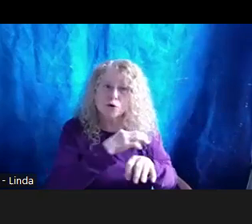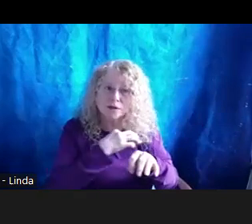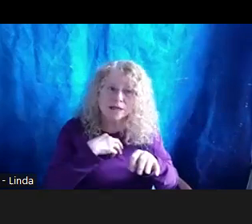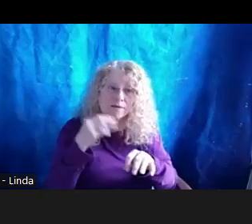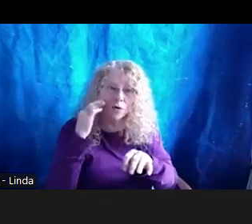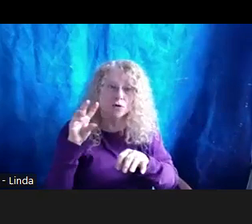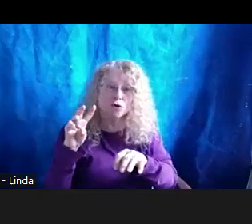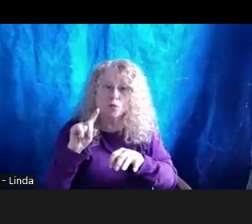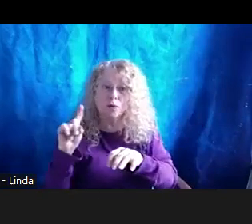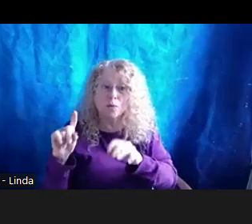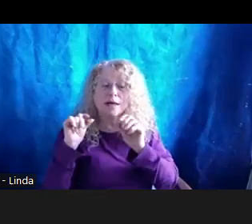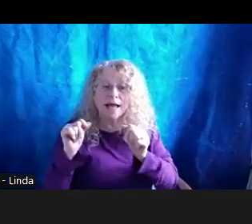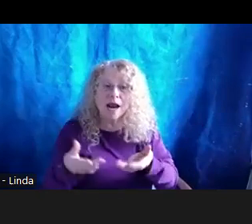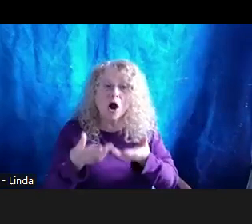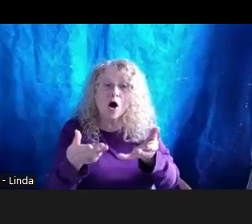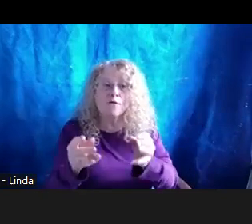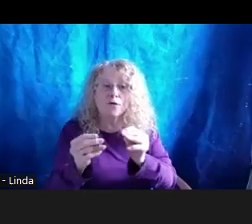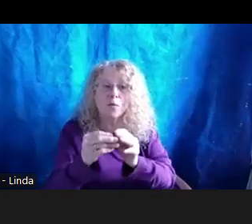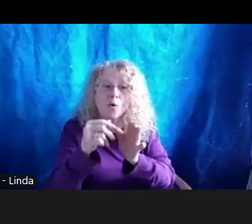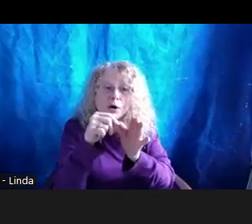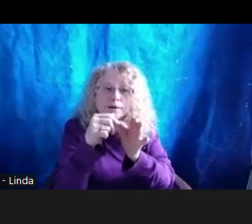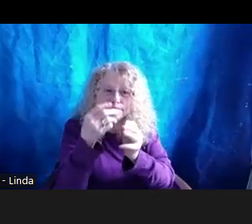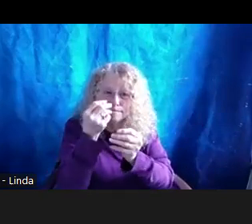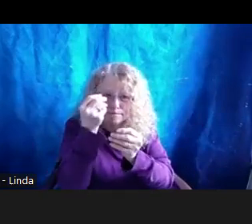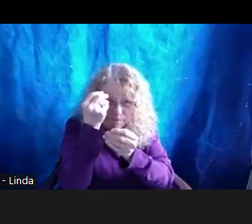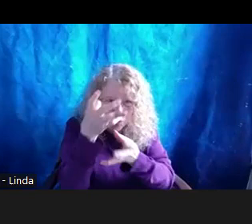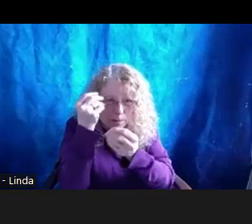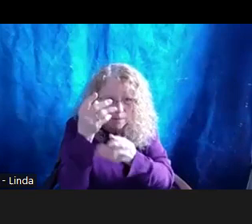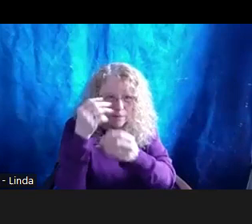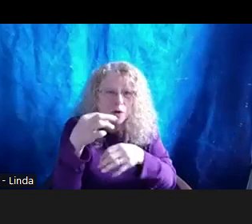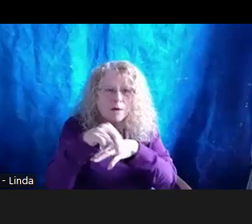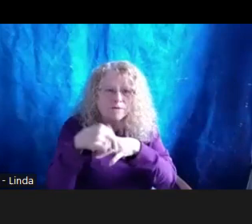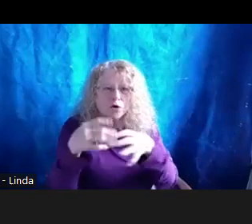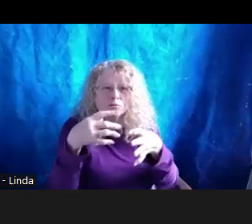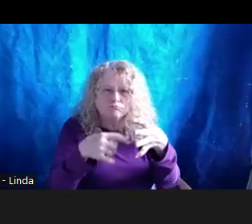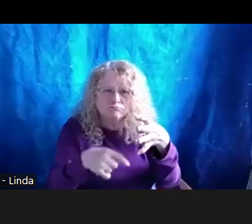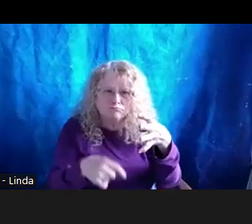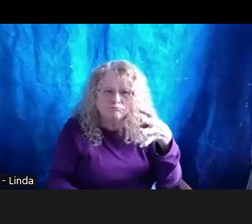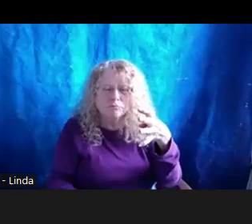CAN OFFER A MUCH MORE IN-DEPTH REFERRAL LIST THAN IF THEY JUST GO TO THE FIND CHILDCARE